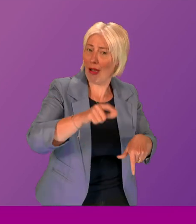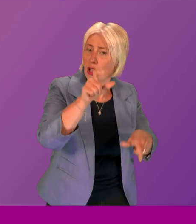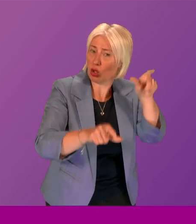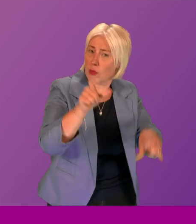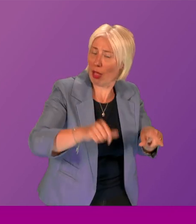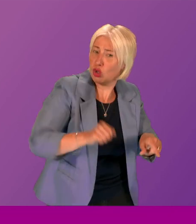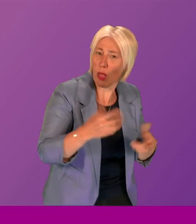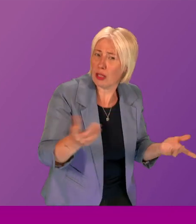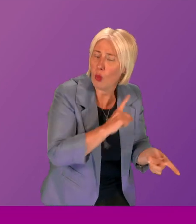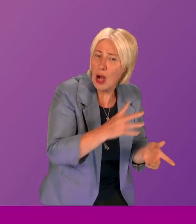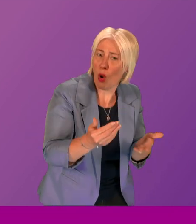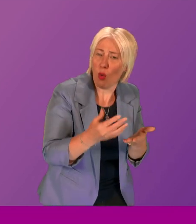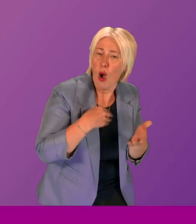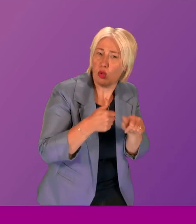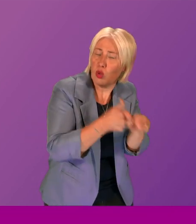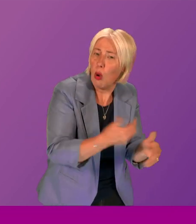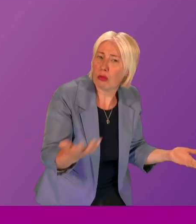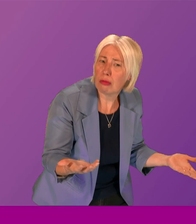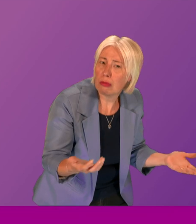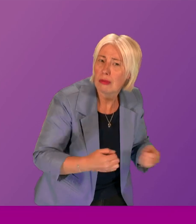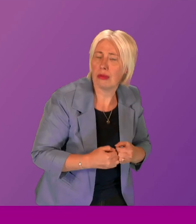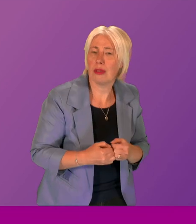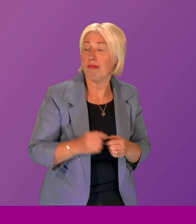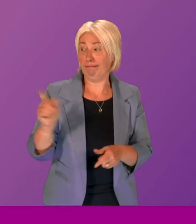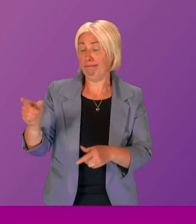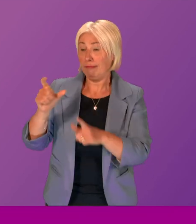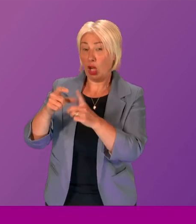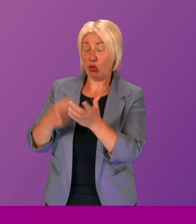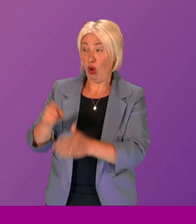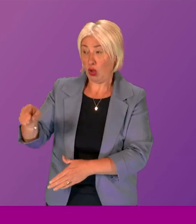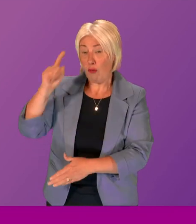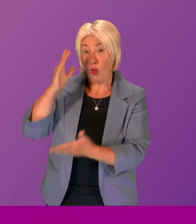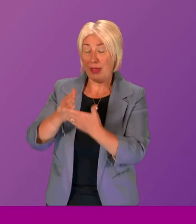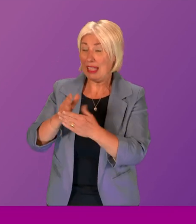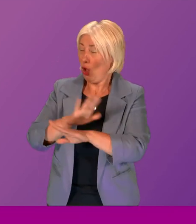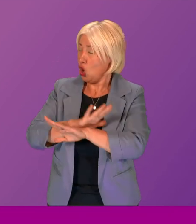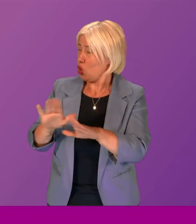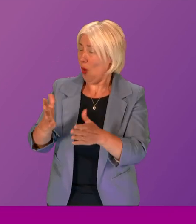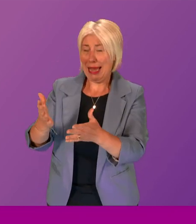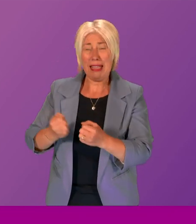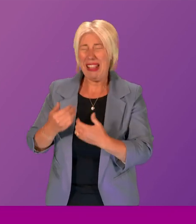in Scotland? If Douglas Ross believes in a zero-tolerance approach, and if he believes